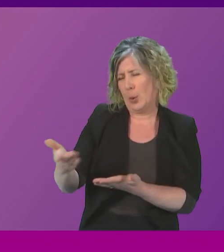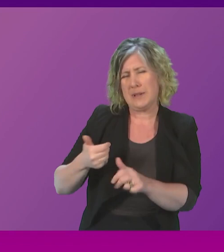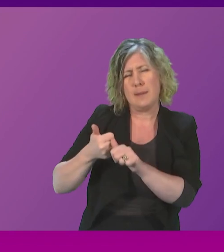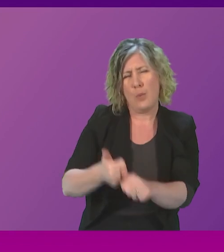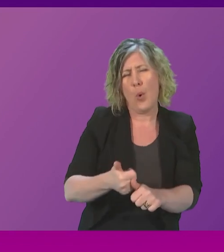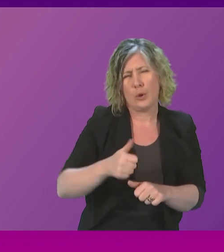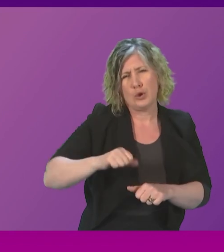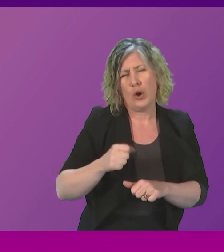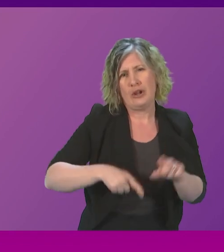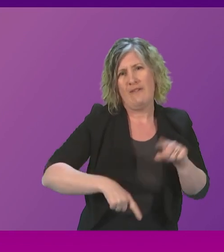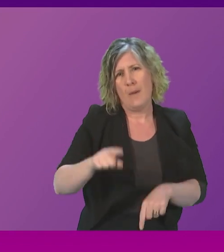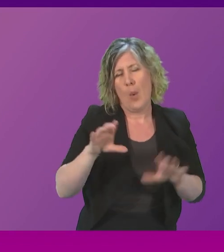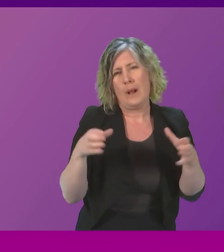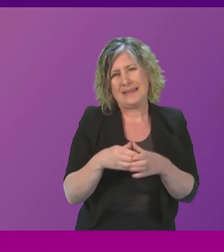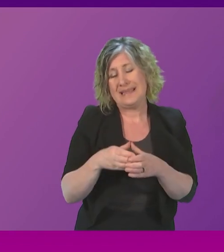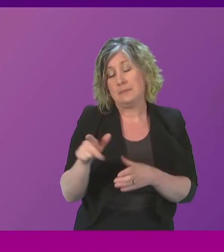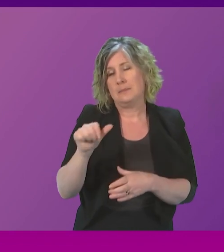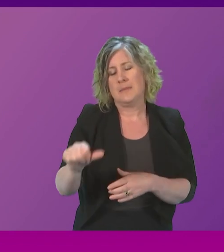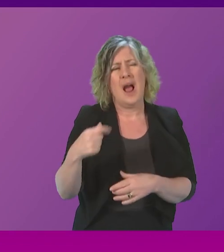After that result, I noticed that there were some calls to put Steve Clarke in the Cabinet,